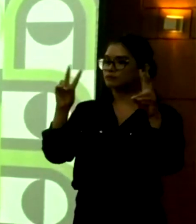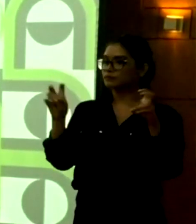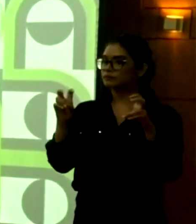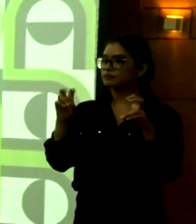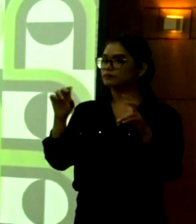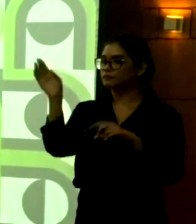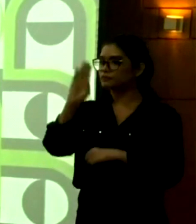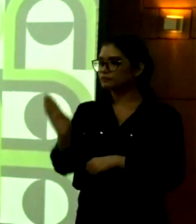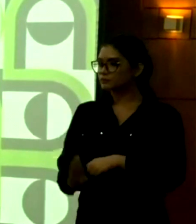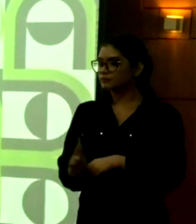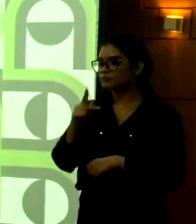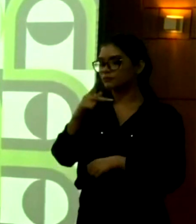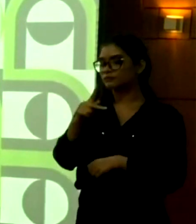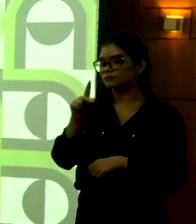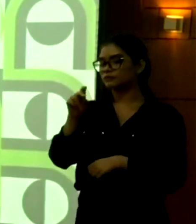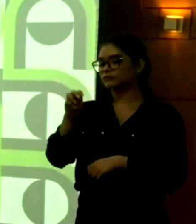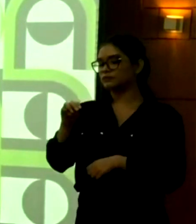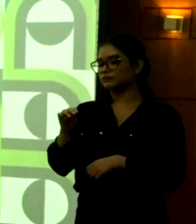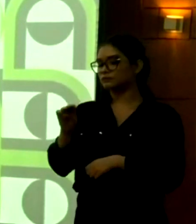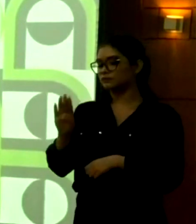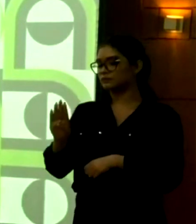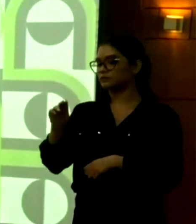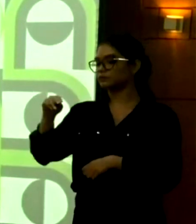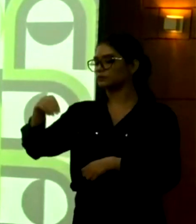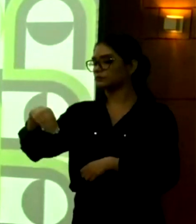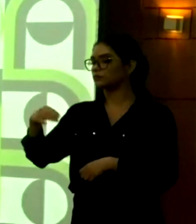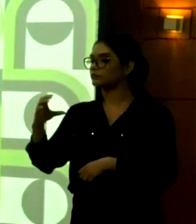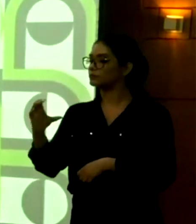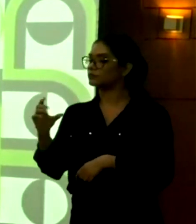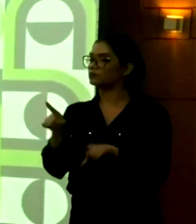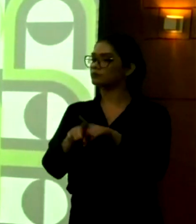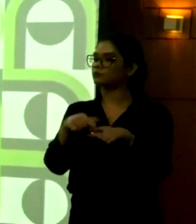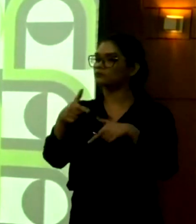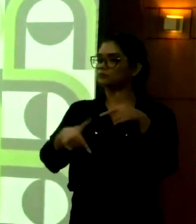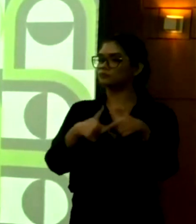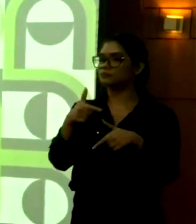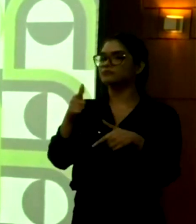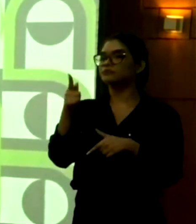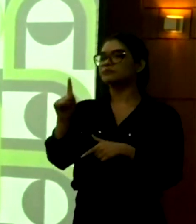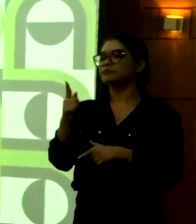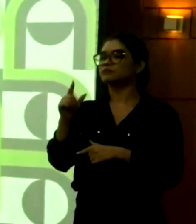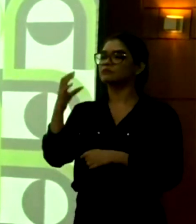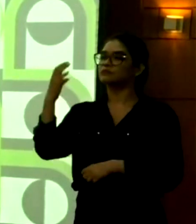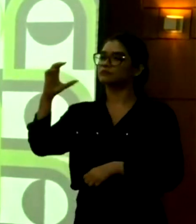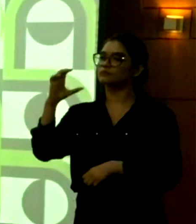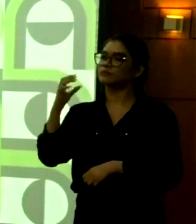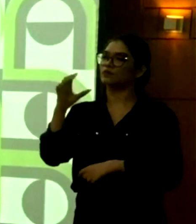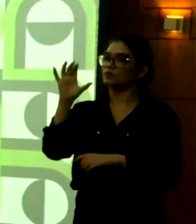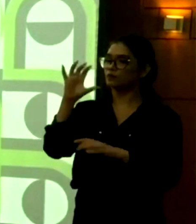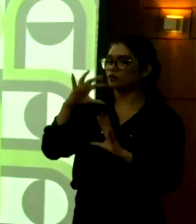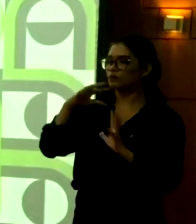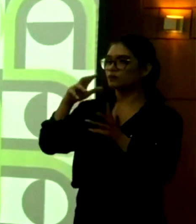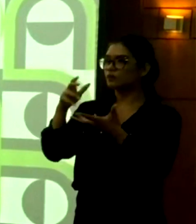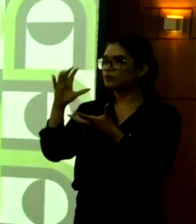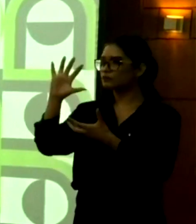faculty at the federal university of Pará